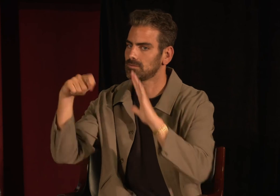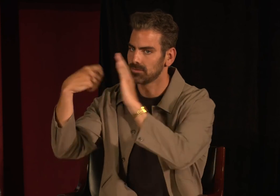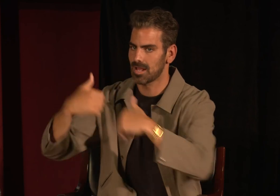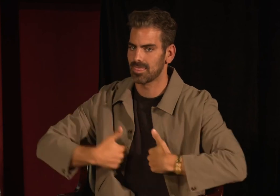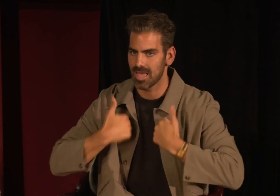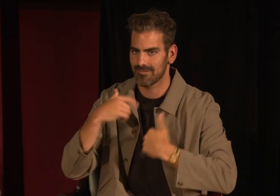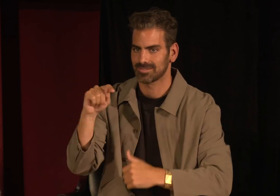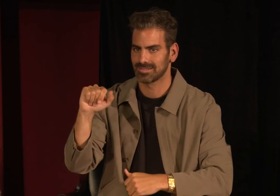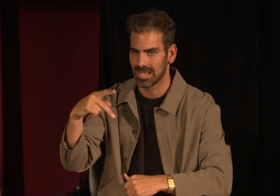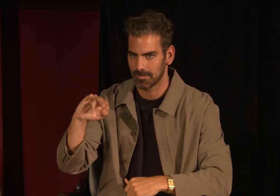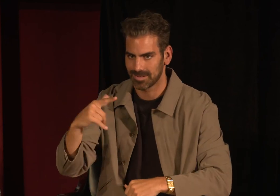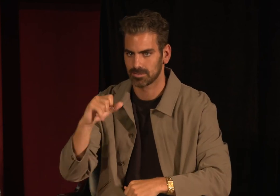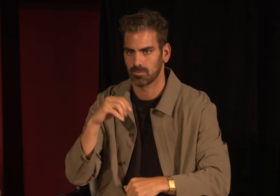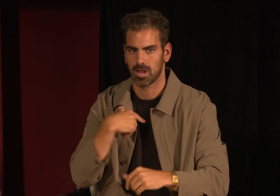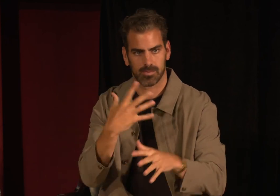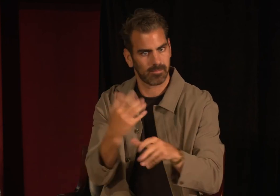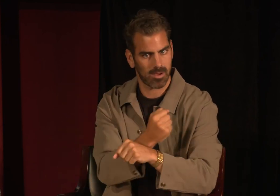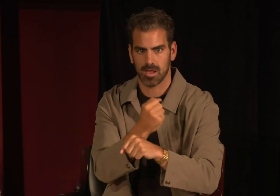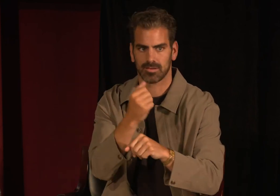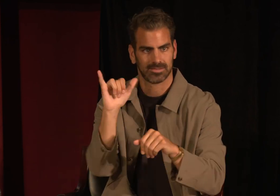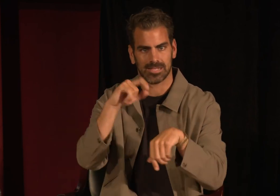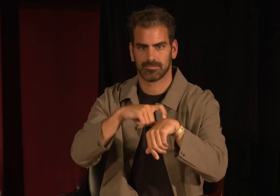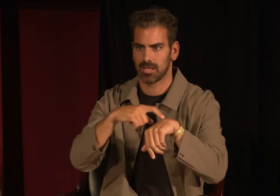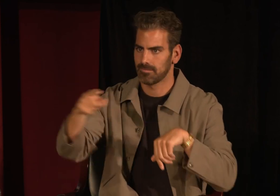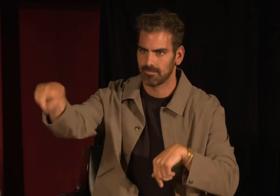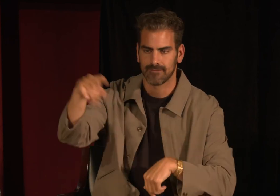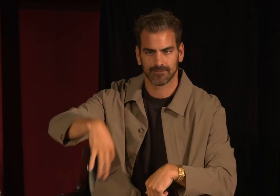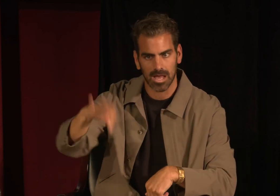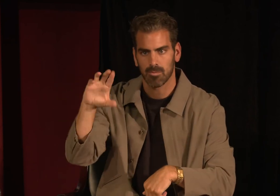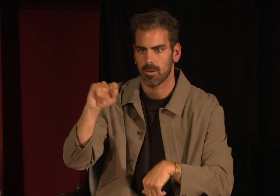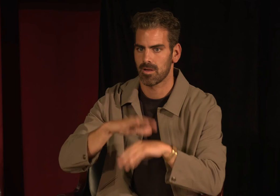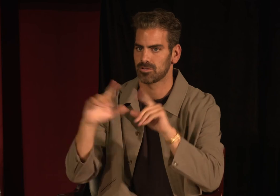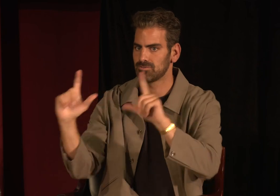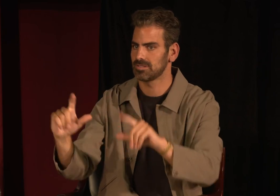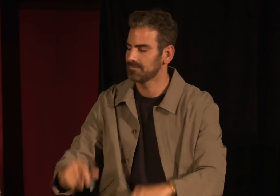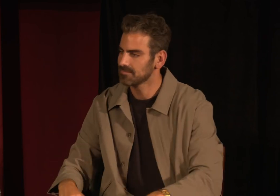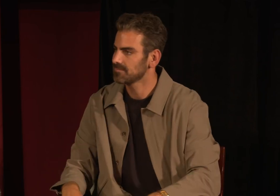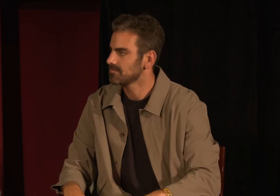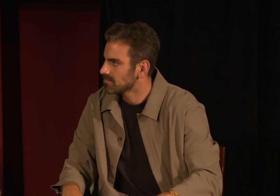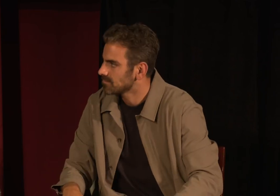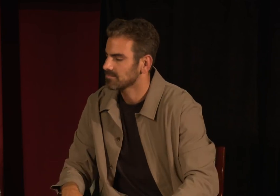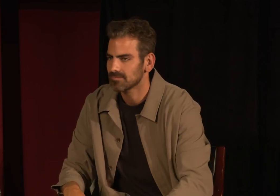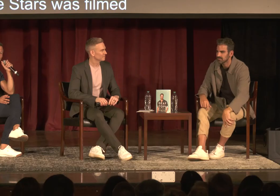Dancing with the Stars was film live, so that was every single week. So when I found out that I won, everybody at home did, too.